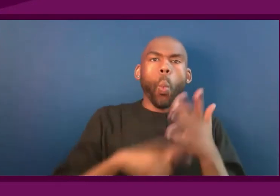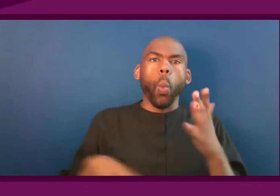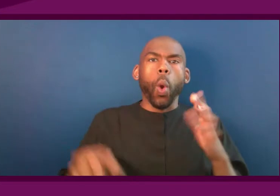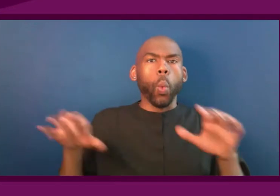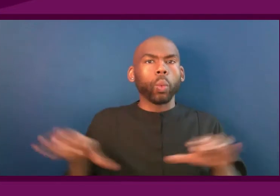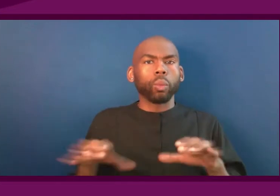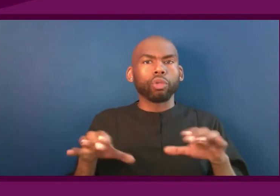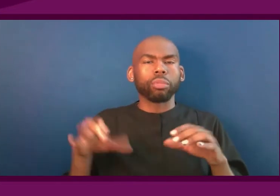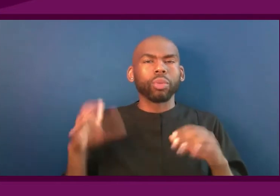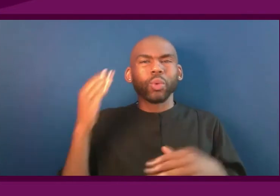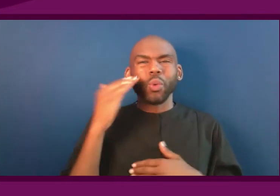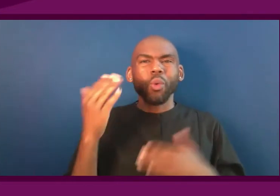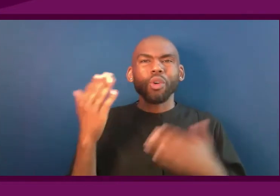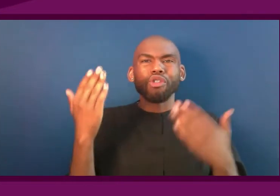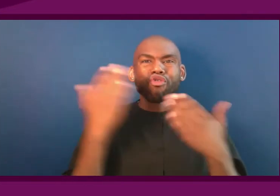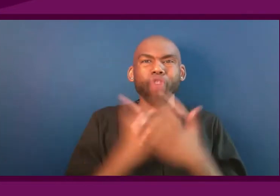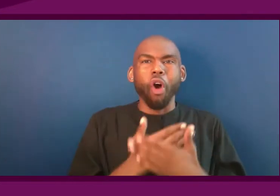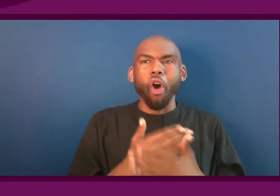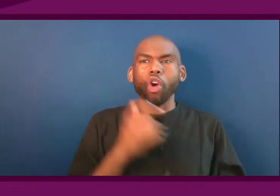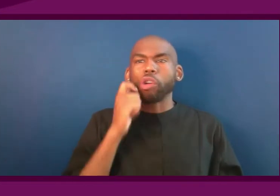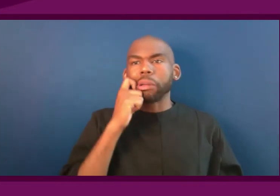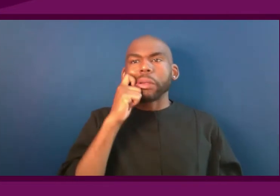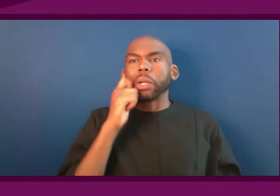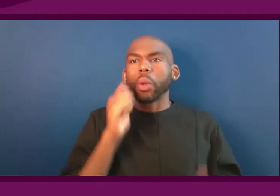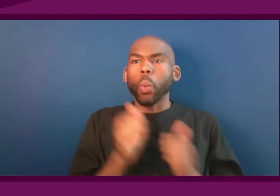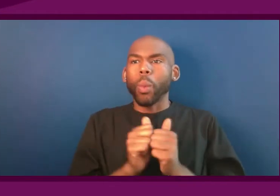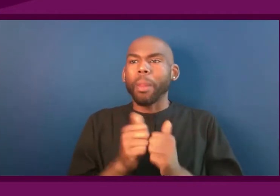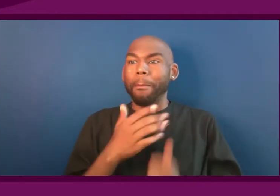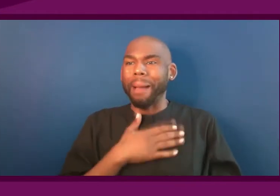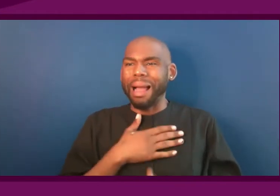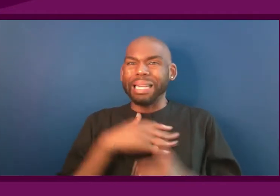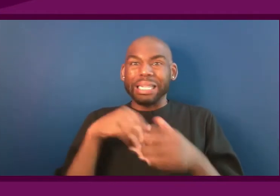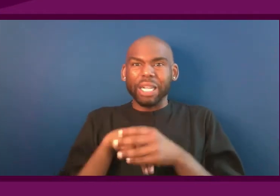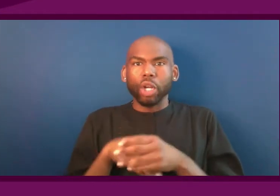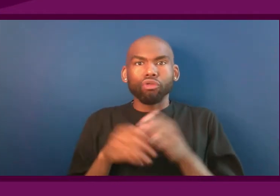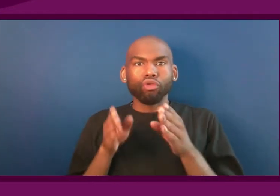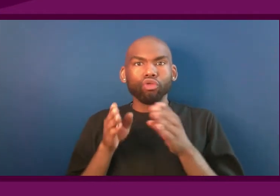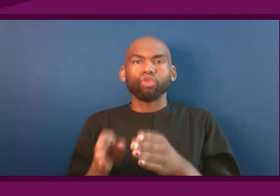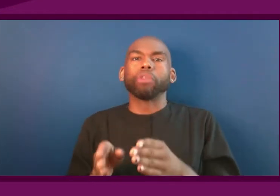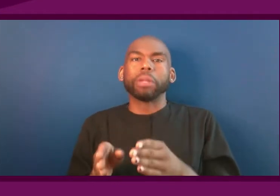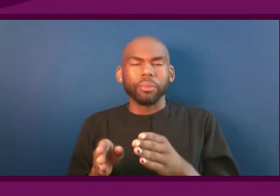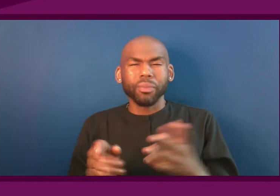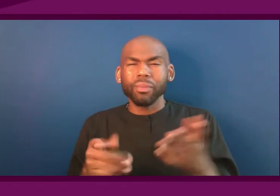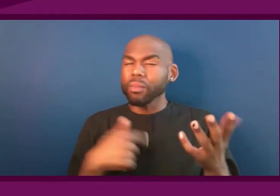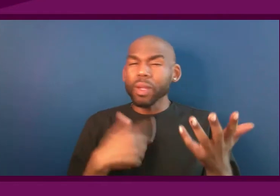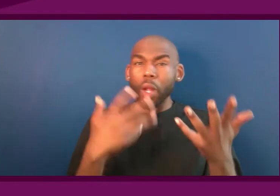was. We can't go back anyway. But I think we just have to be deliberate about changing the world